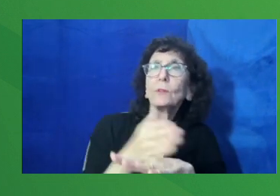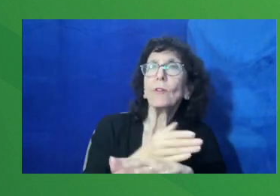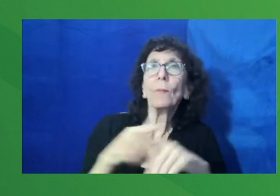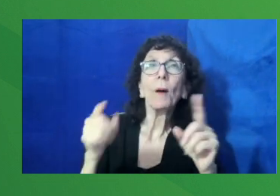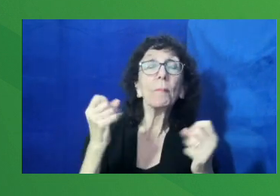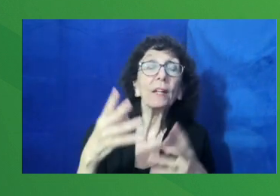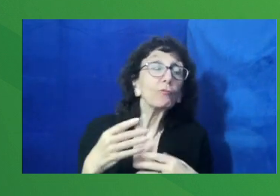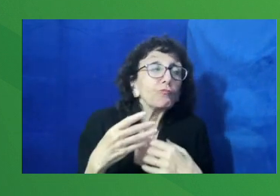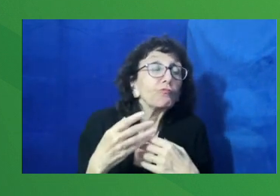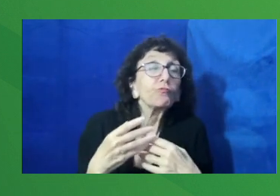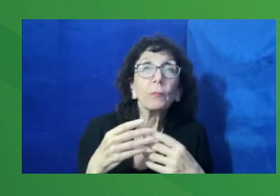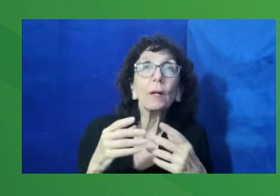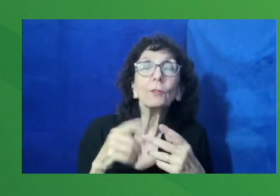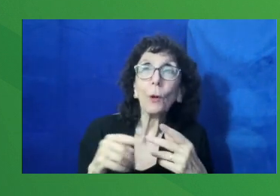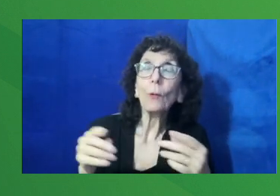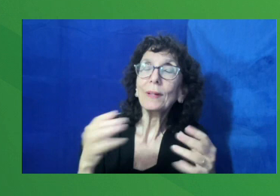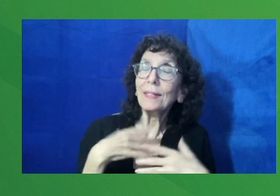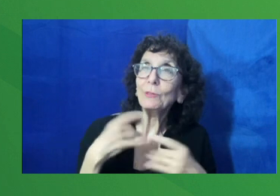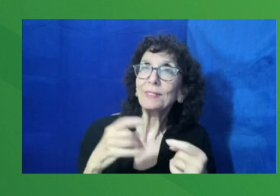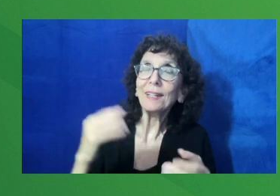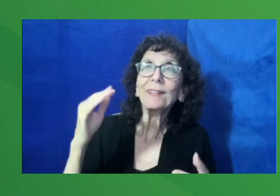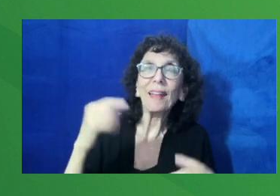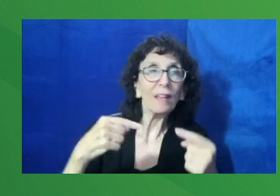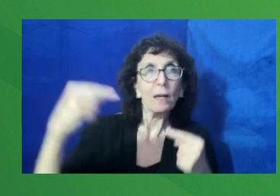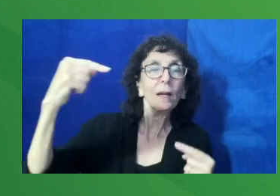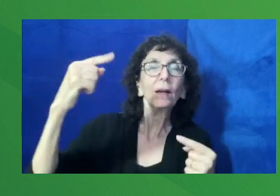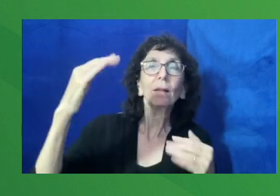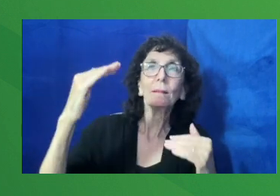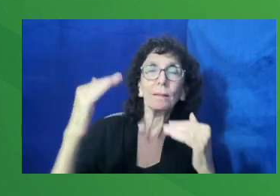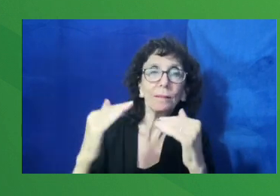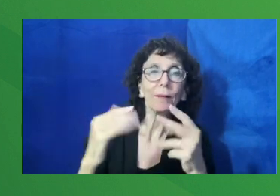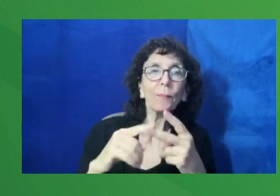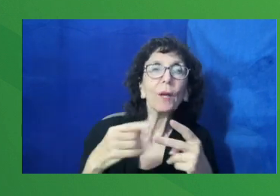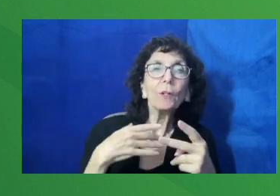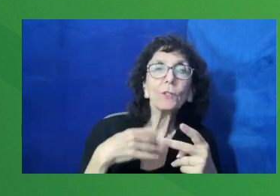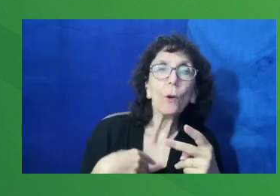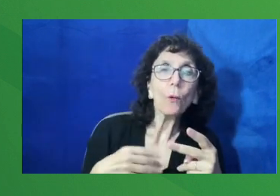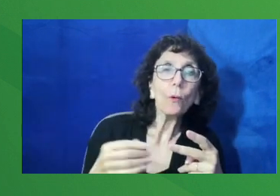A majority of the folks, a significant majority, view them as less controversial when they were